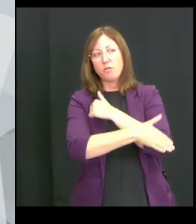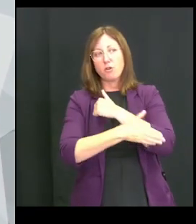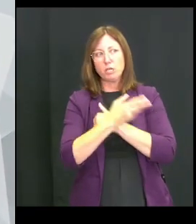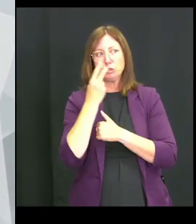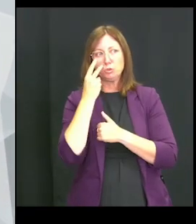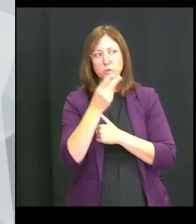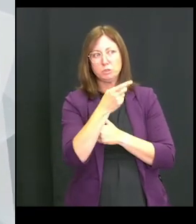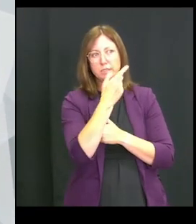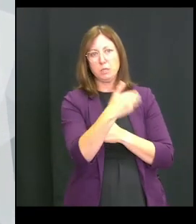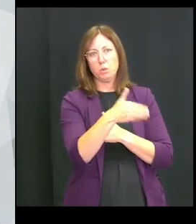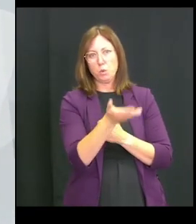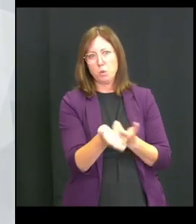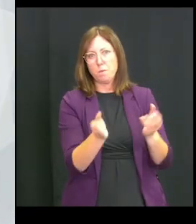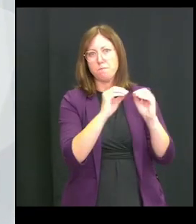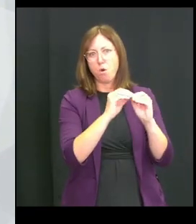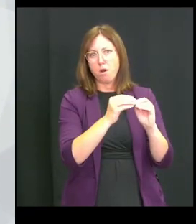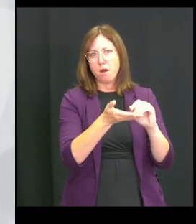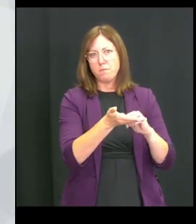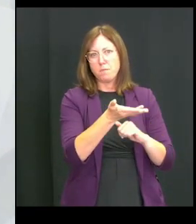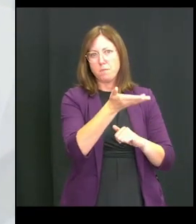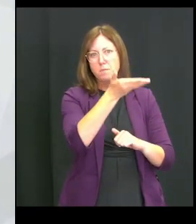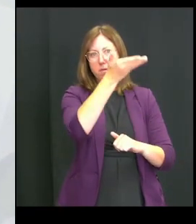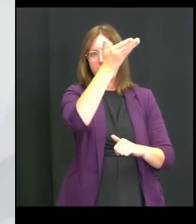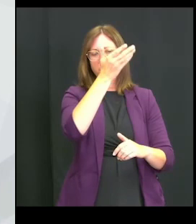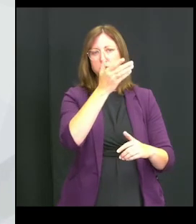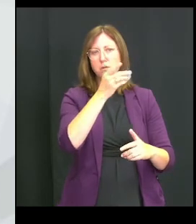Where there is that increase in beliefs,